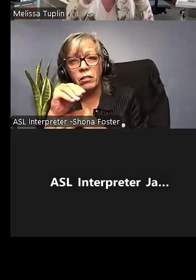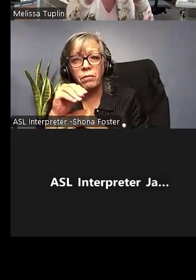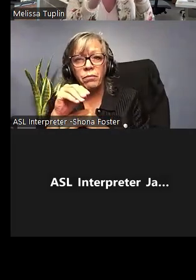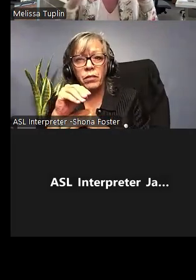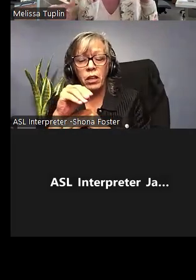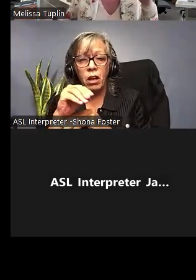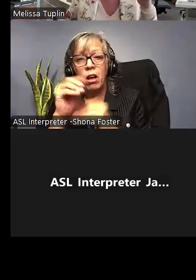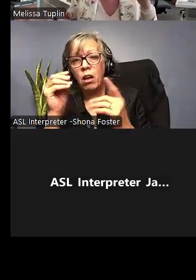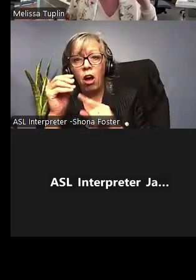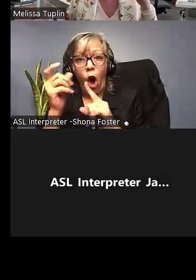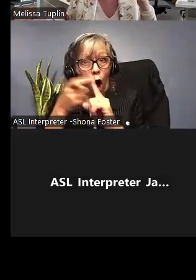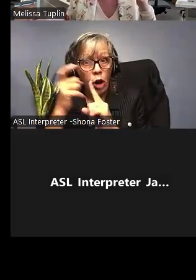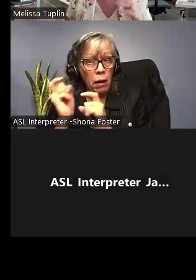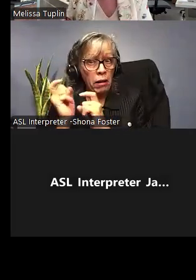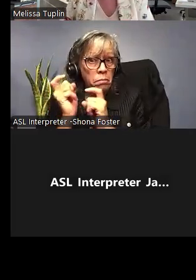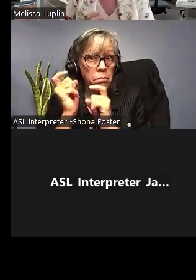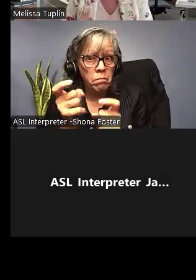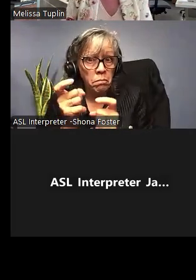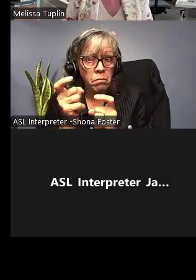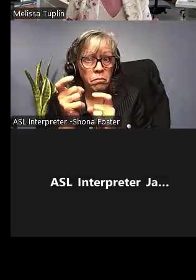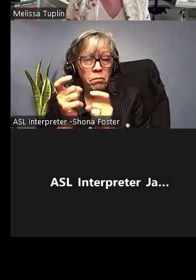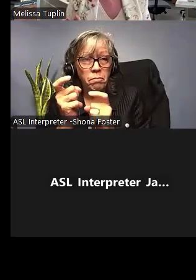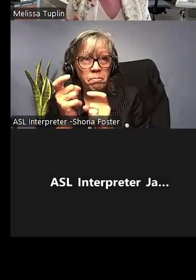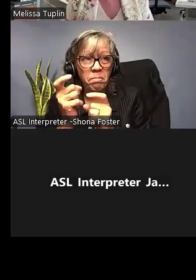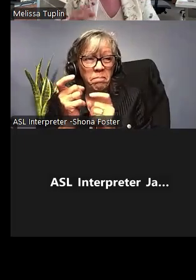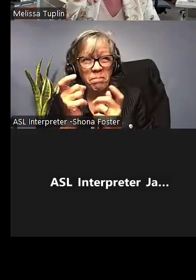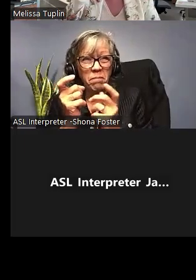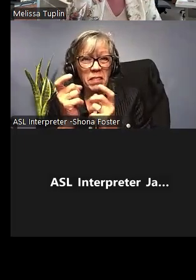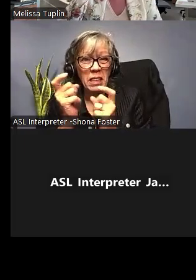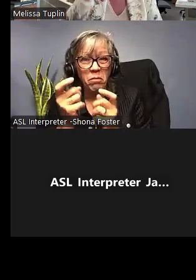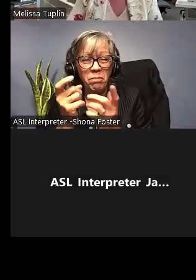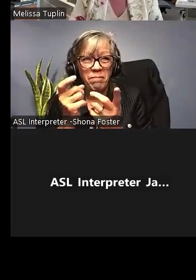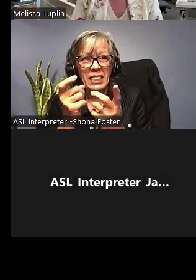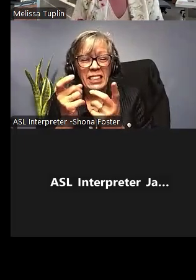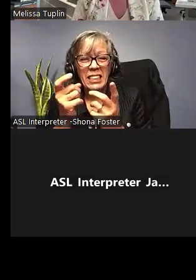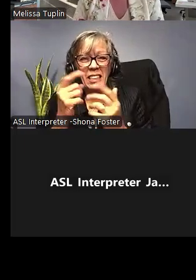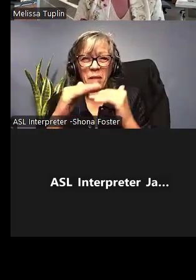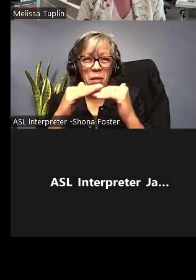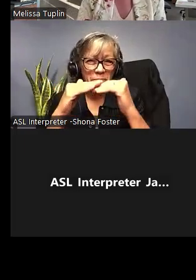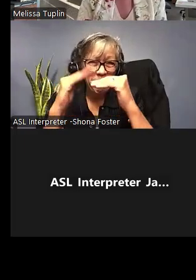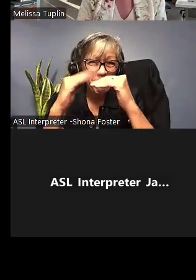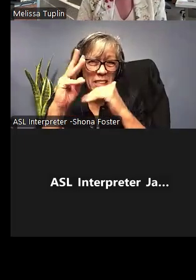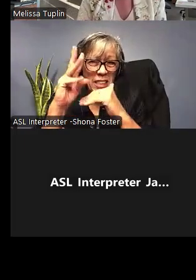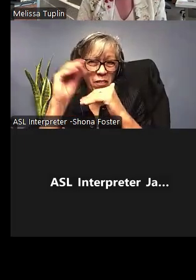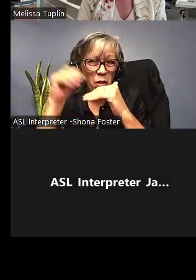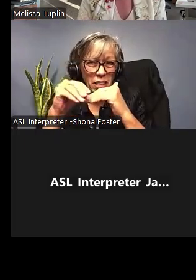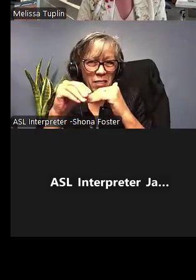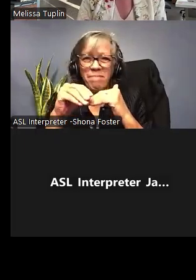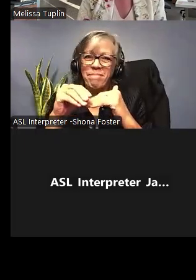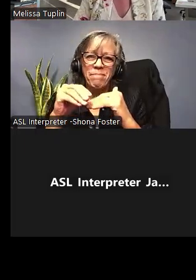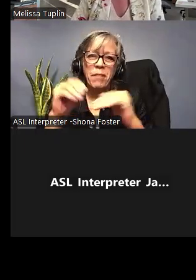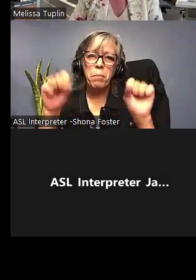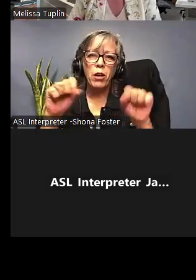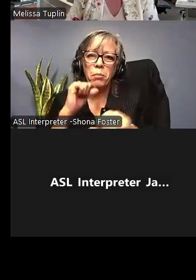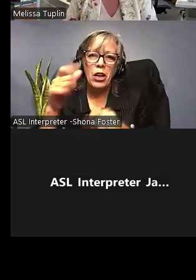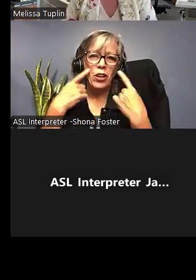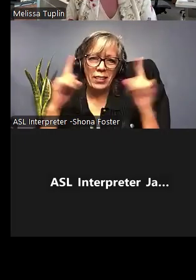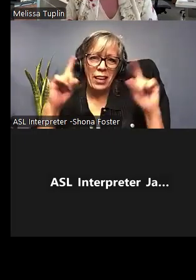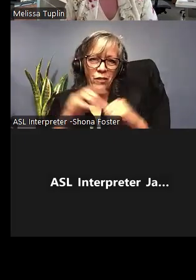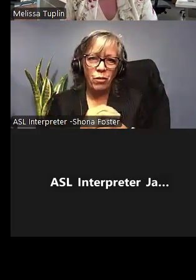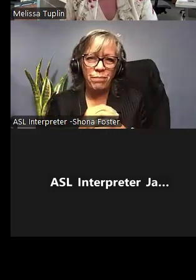going to be automatically not considered, they will be unlikely to be successful.